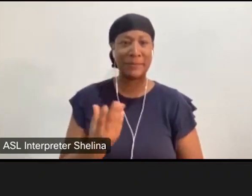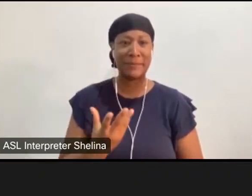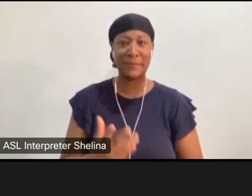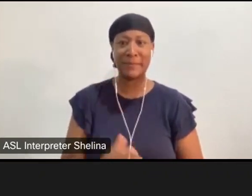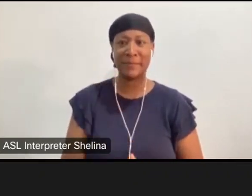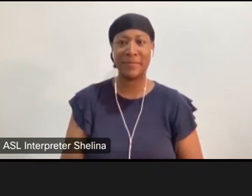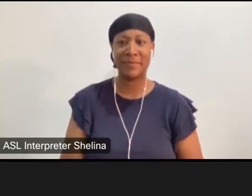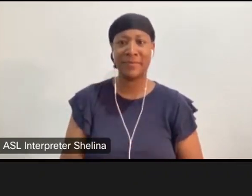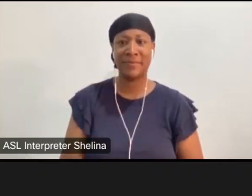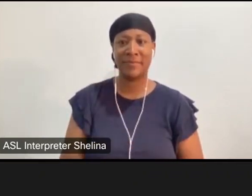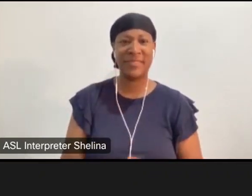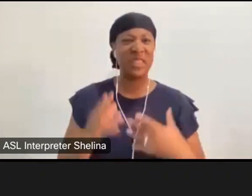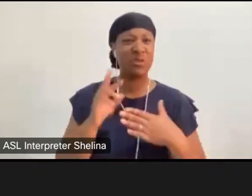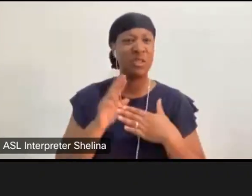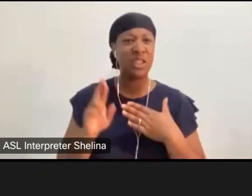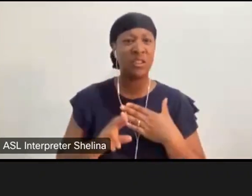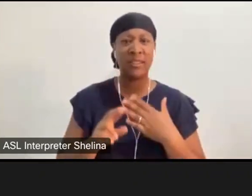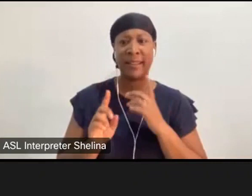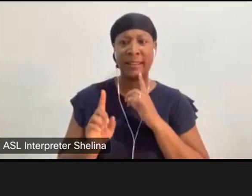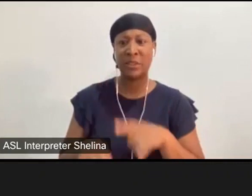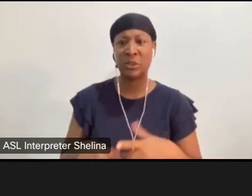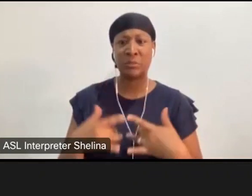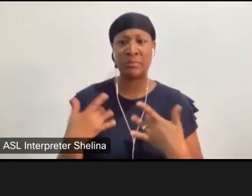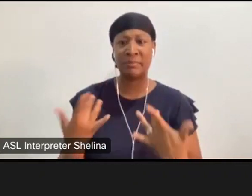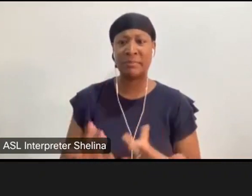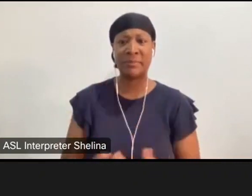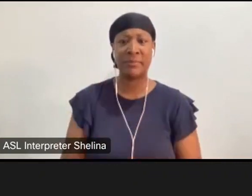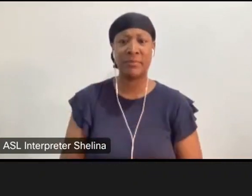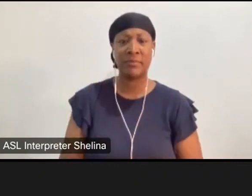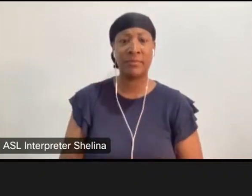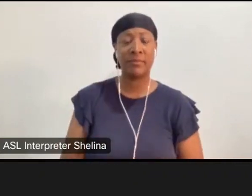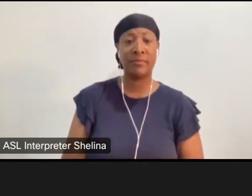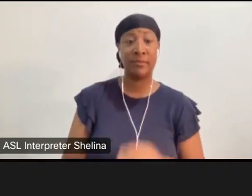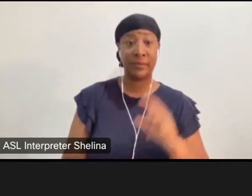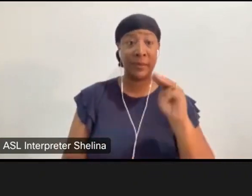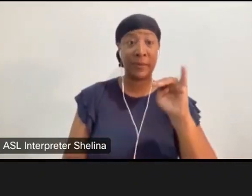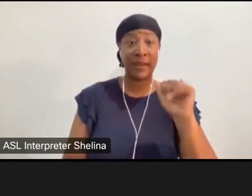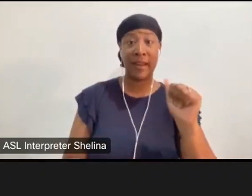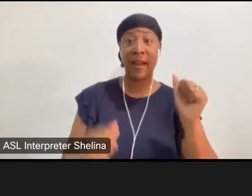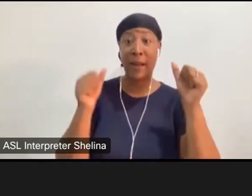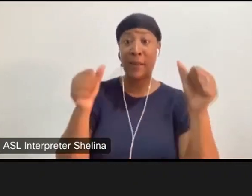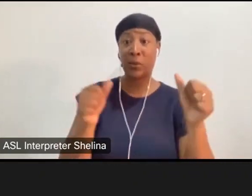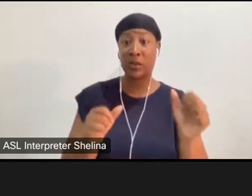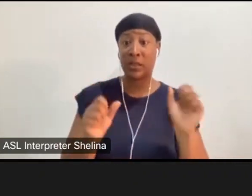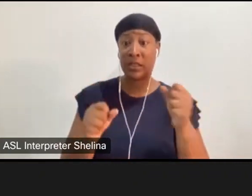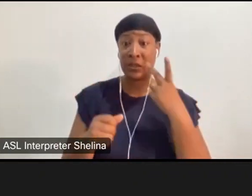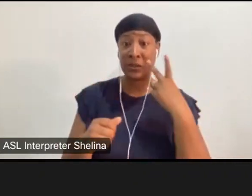Letting us know the results? I did post results. I don't know if you guys can see them.